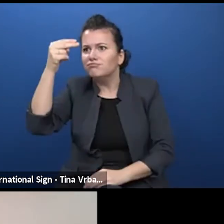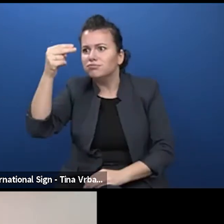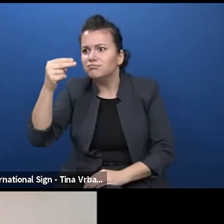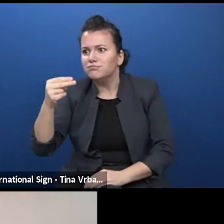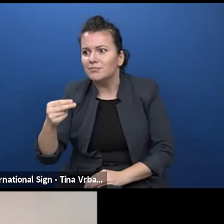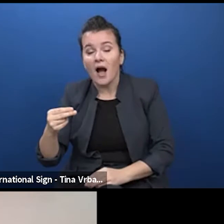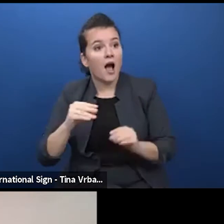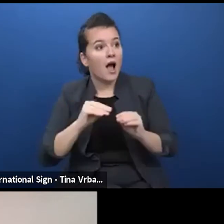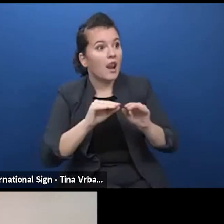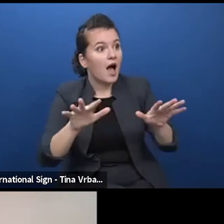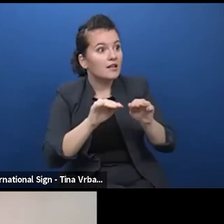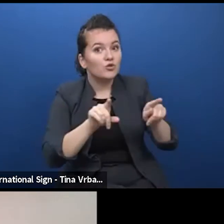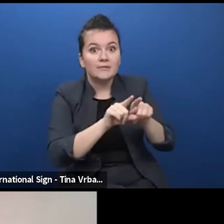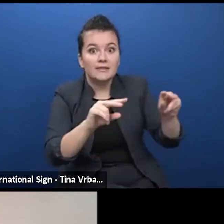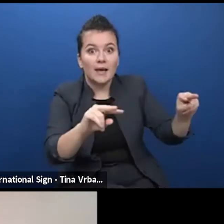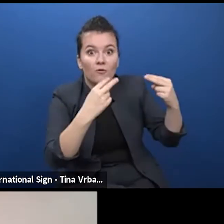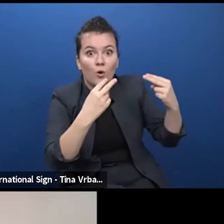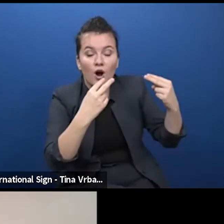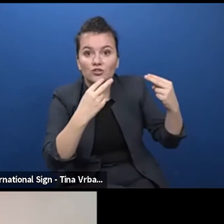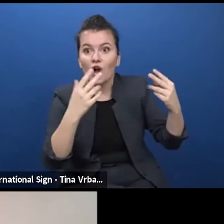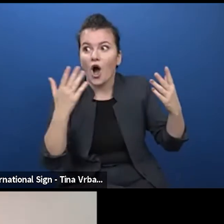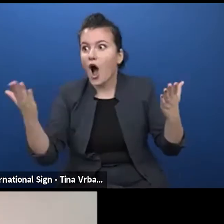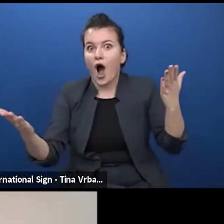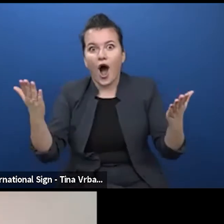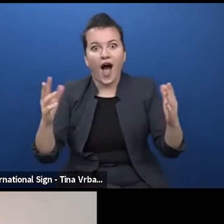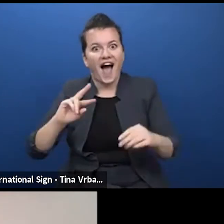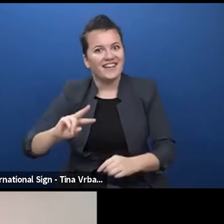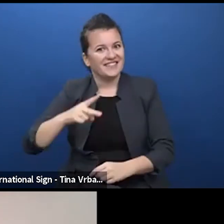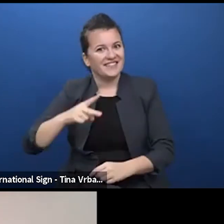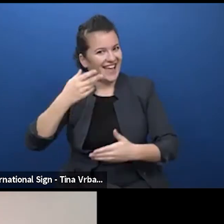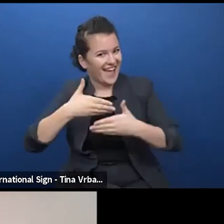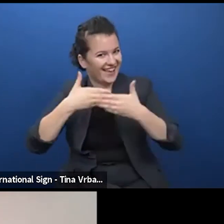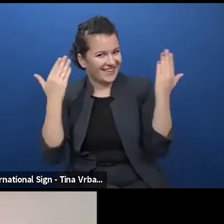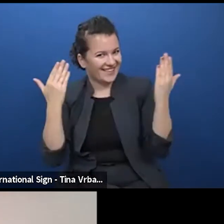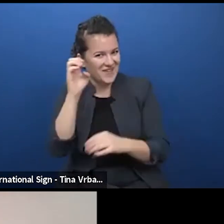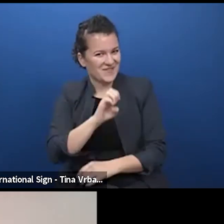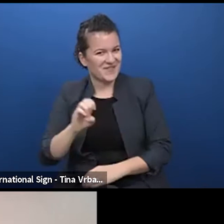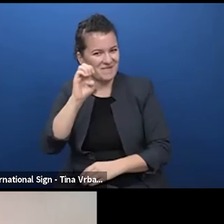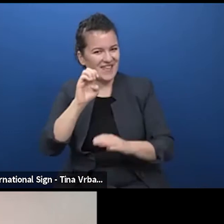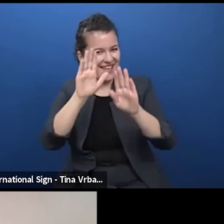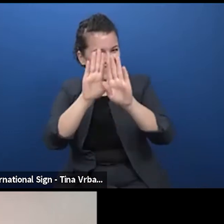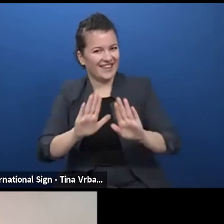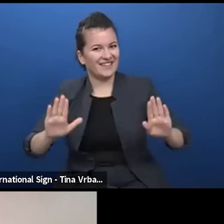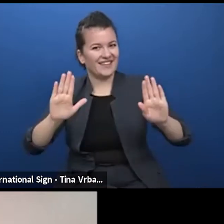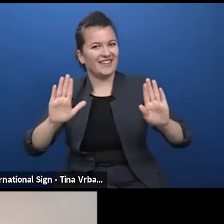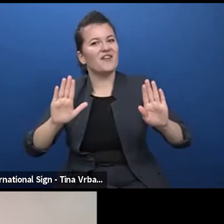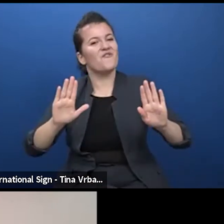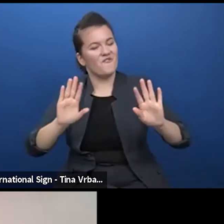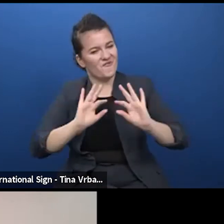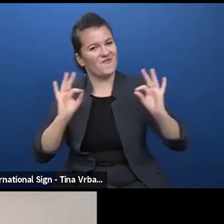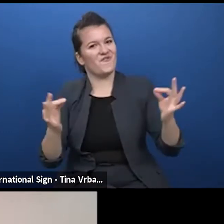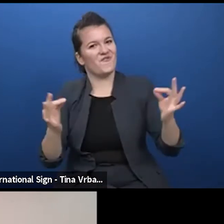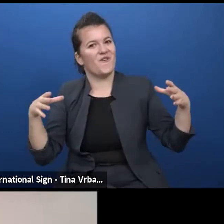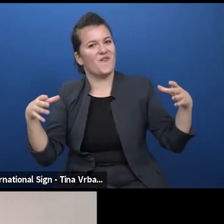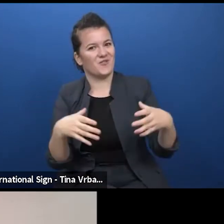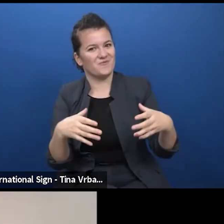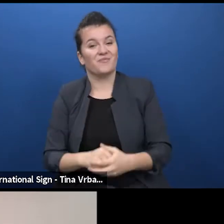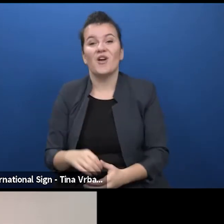for this second day of the European Theatre Forum 2020: European Performing Arts in Focus. We will